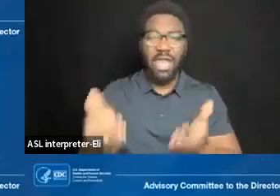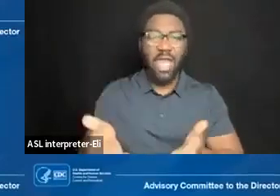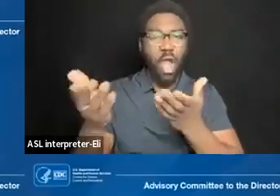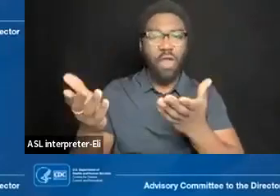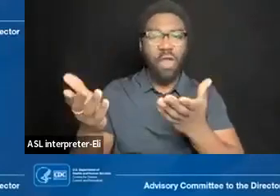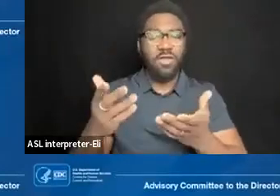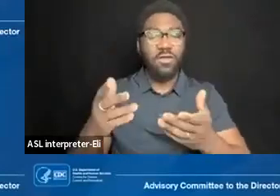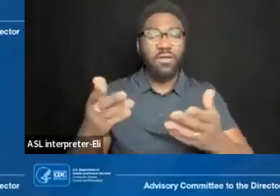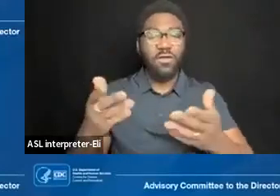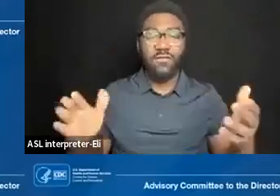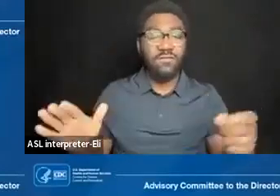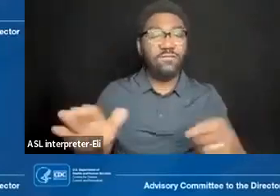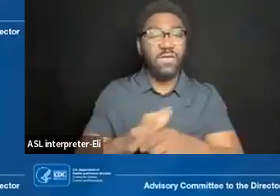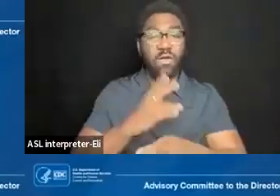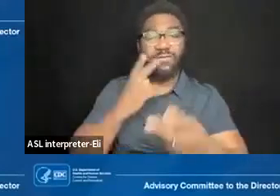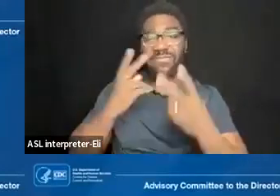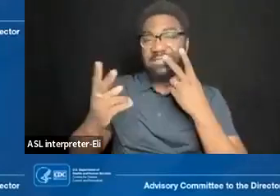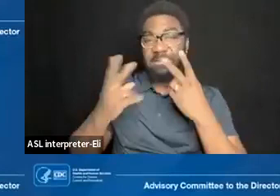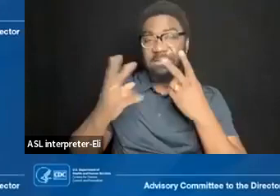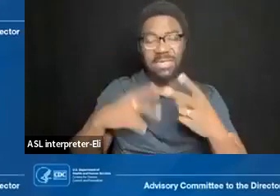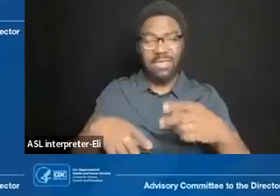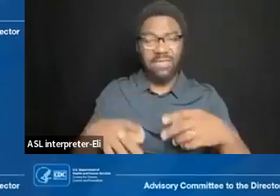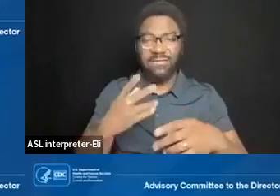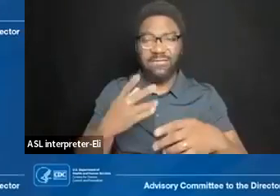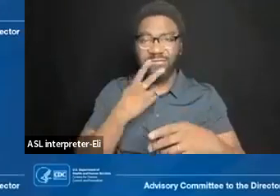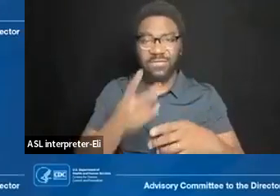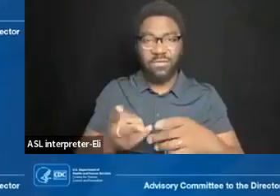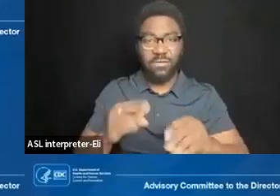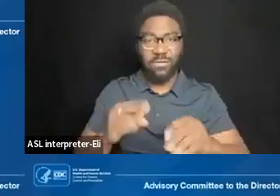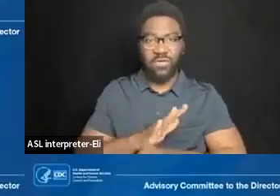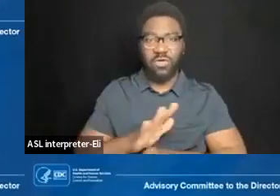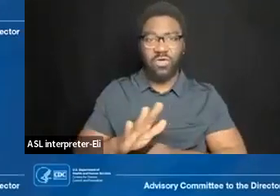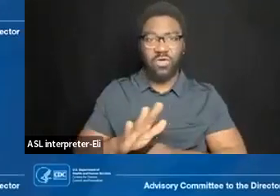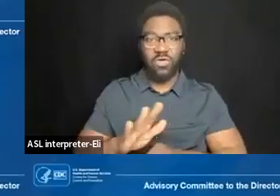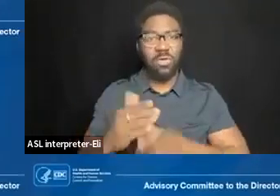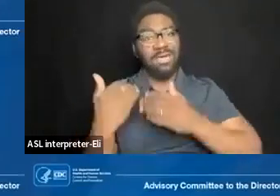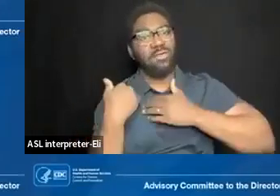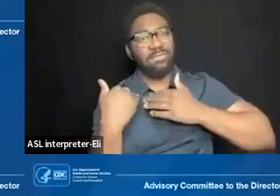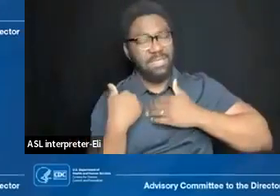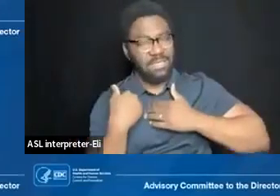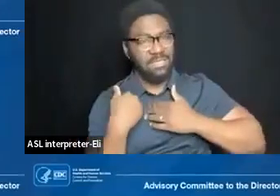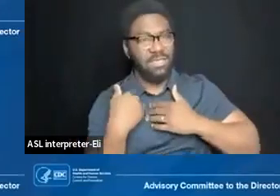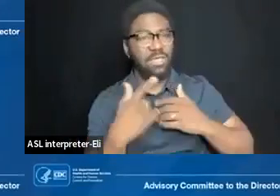full line of sight, as well as accountability reporting into the immediate office of the director.